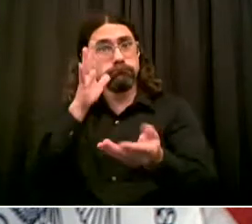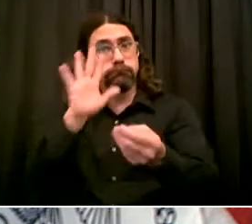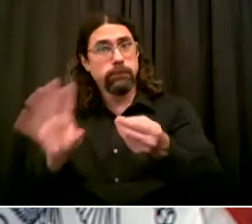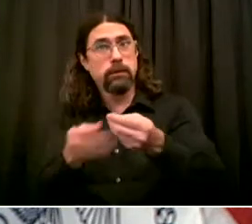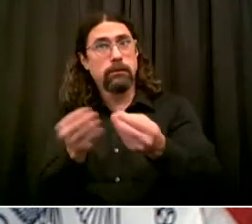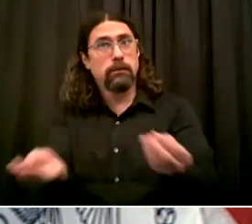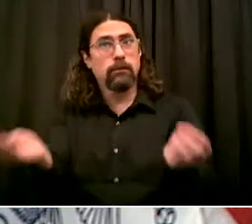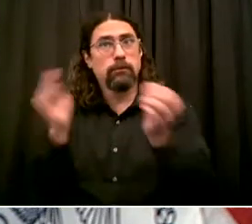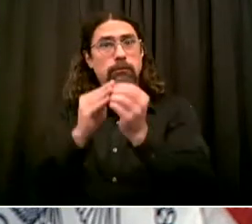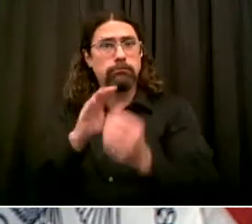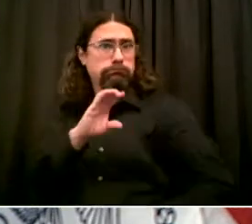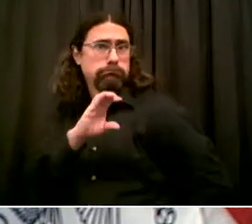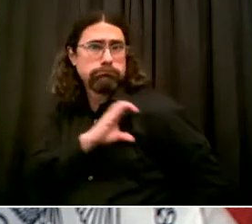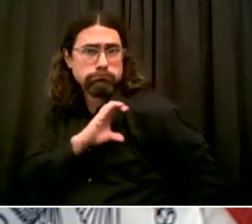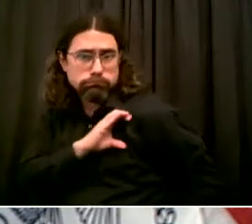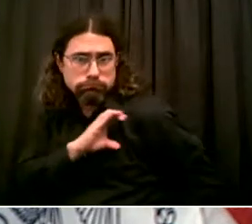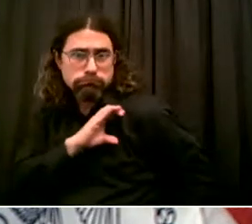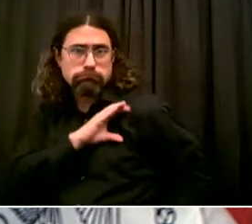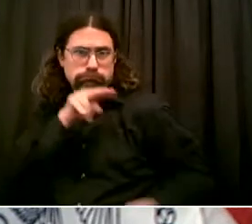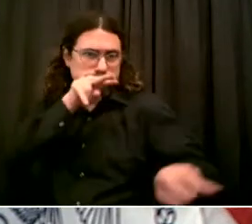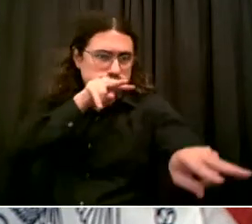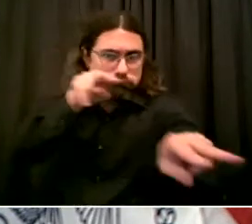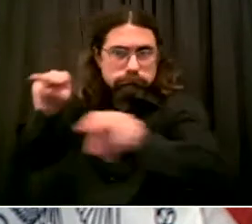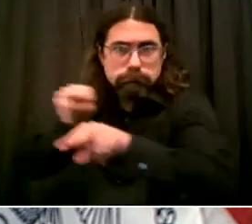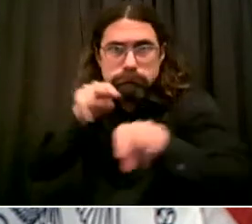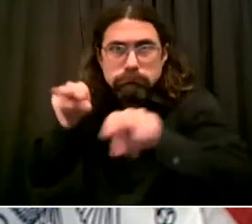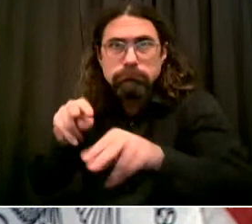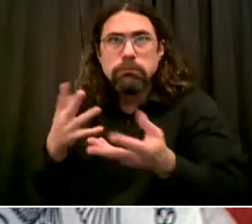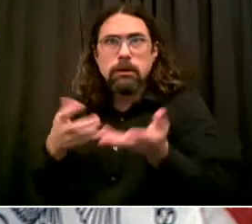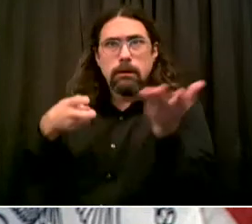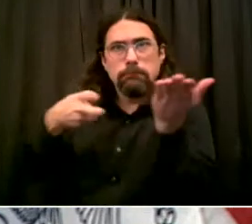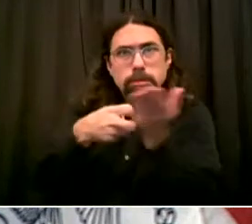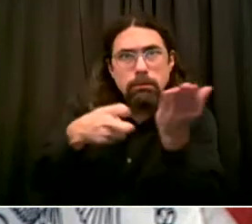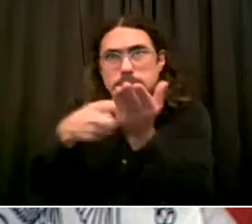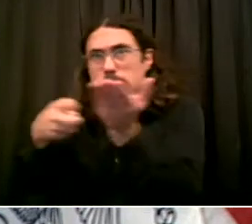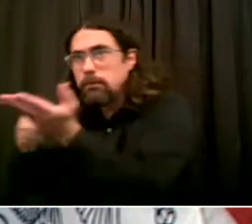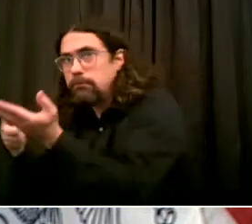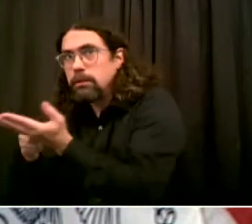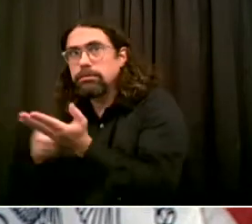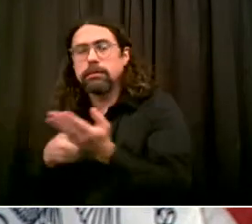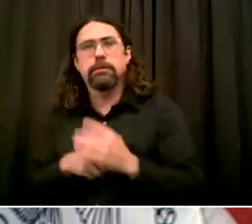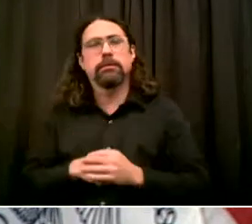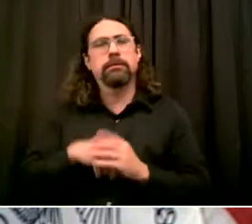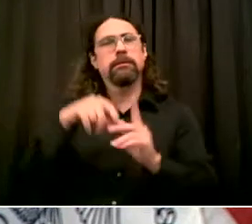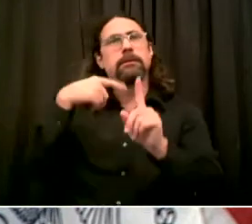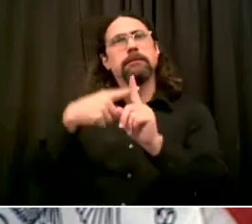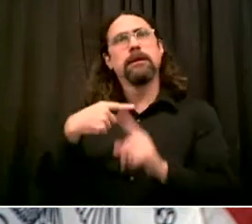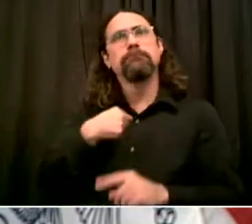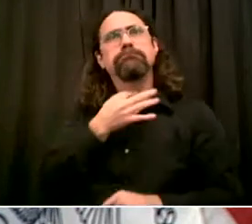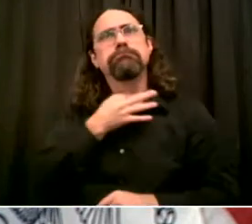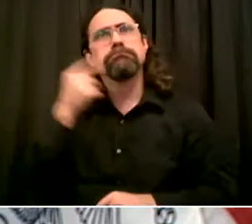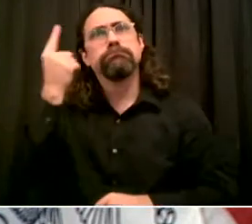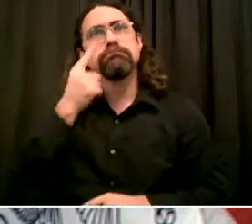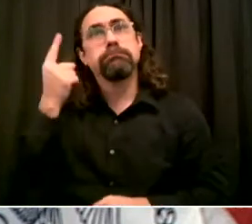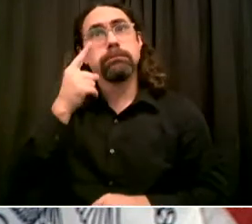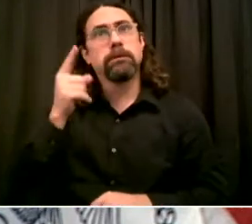WHAAYT OUOUPLR ANAN ARE E ITHS YEAR? THANK YOU FOR THE QUESTION. LET ME JUST -- I'LL ANSWERE THOO BSEUUT I W WNA